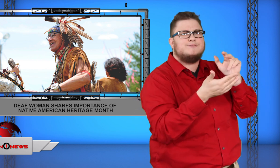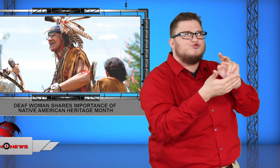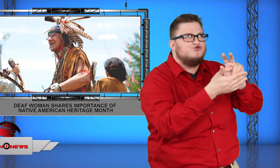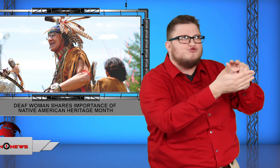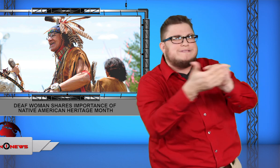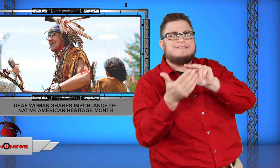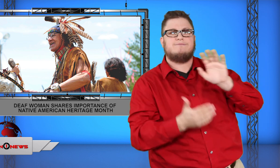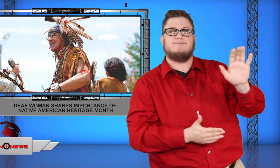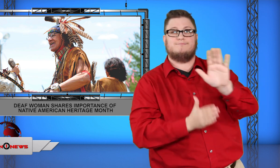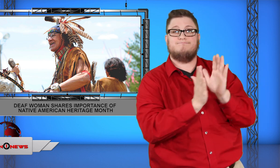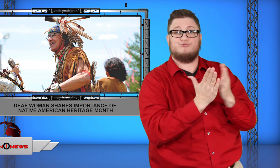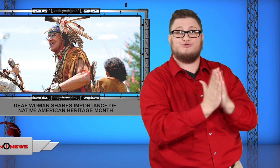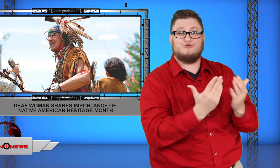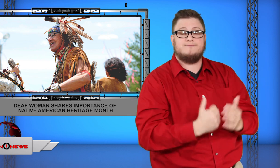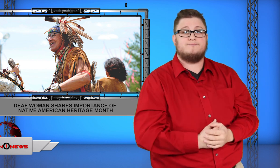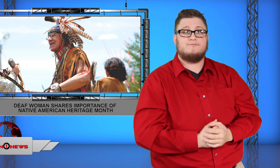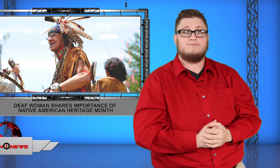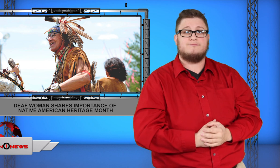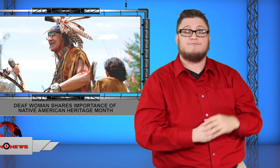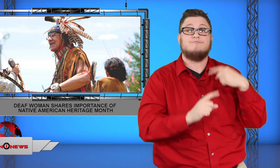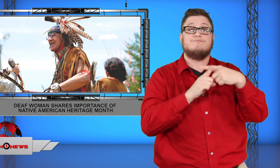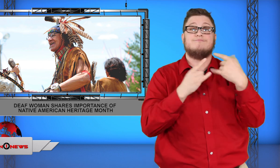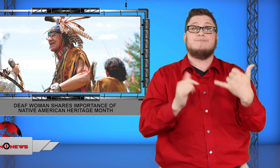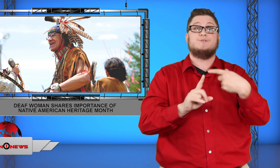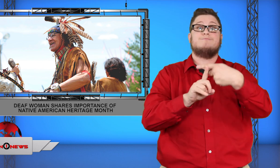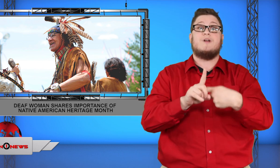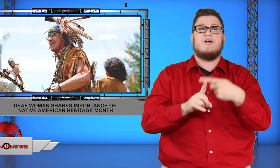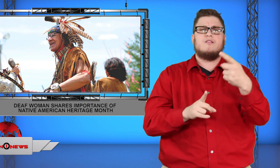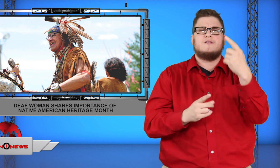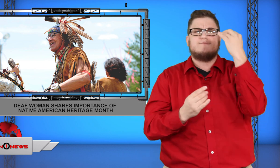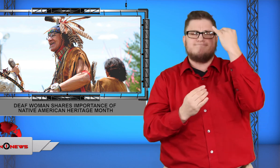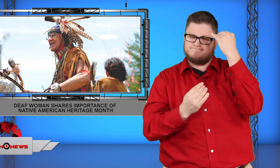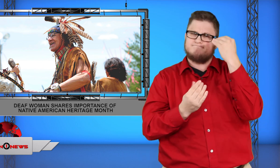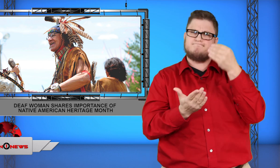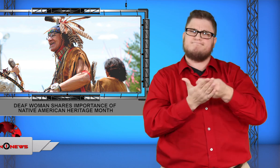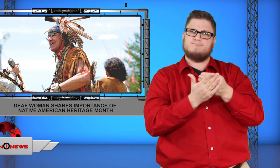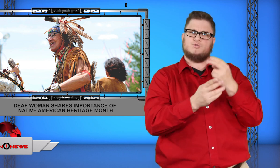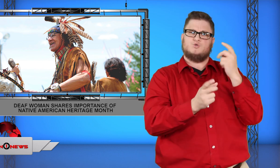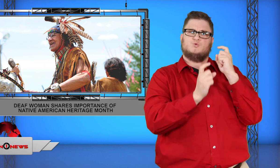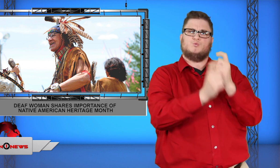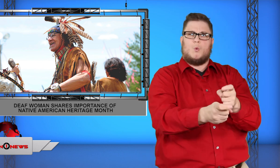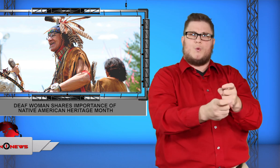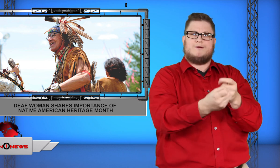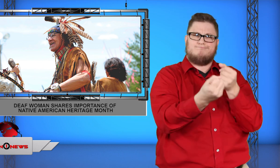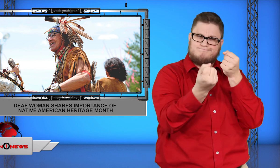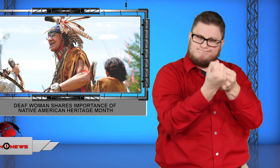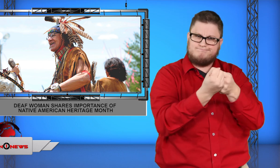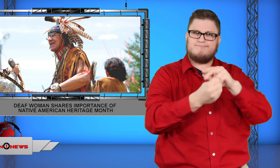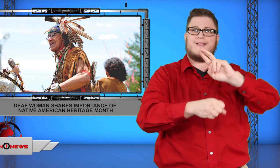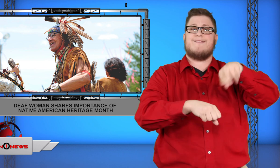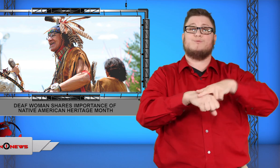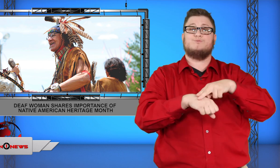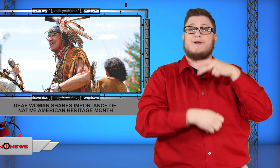works of Native American authors and consider making donations this month to support National